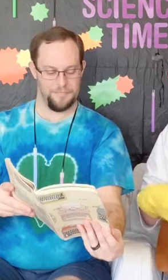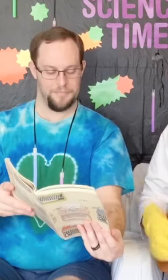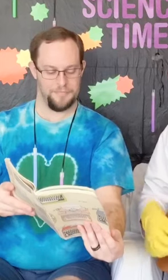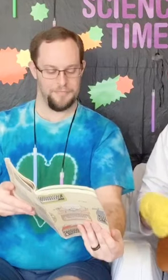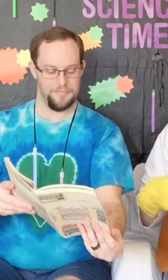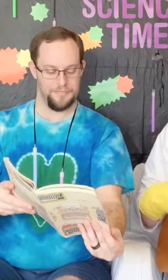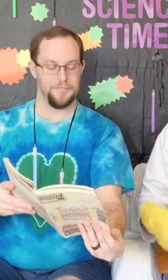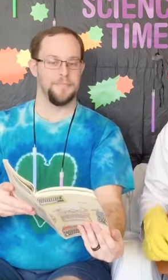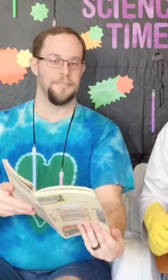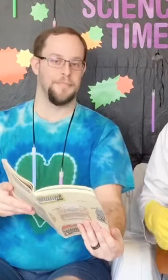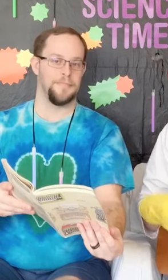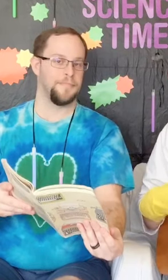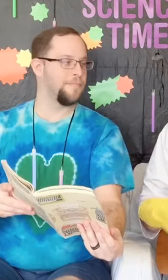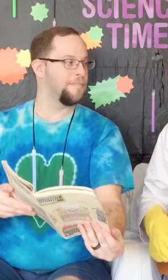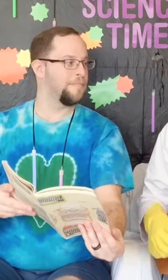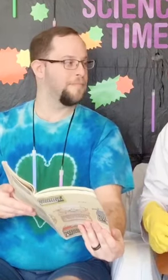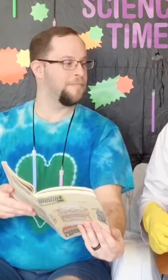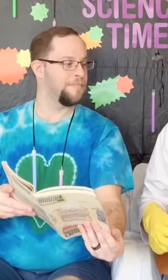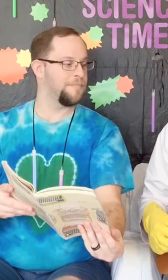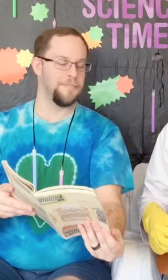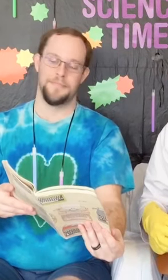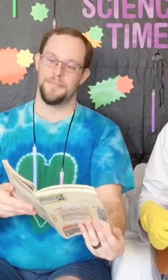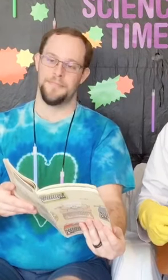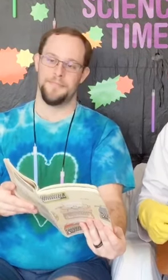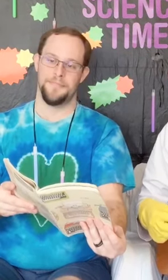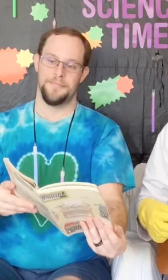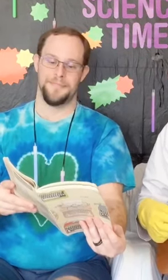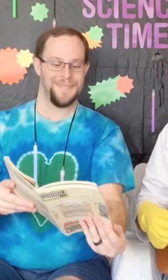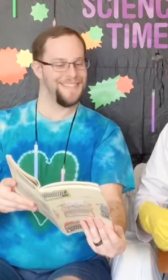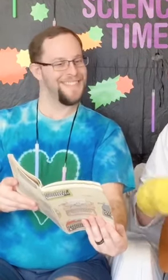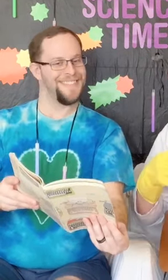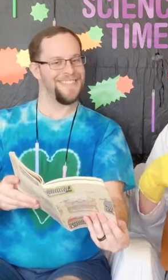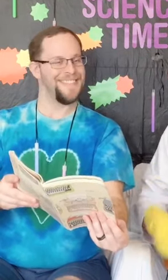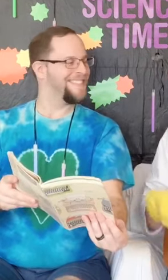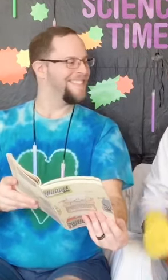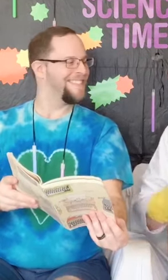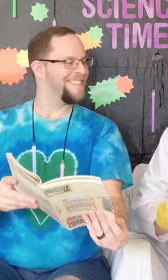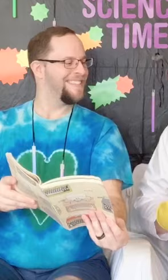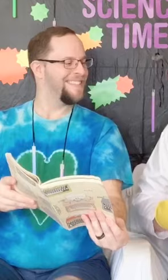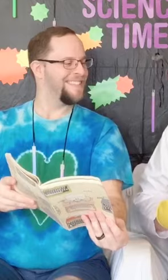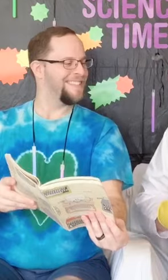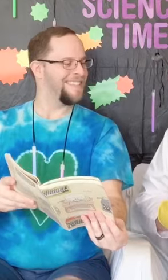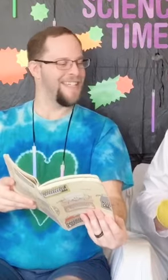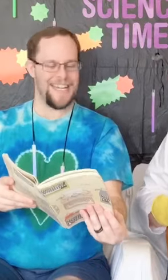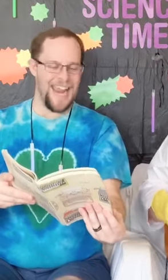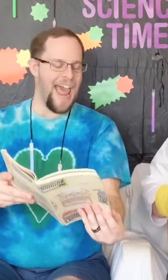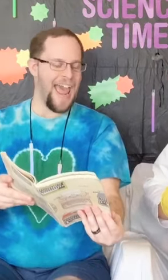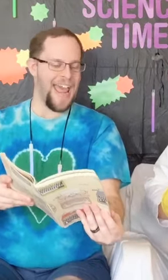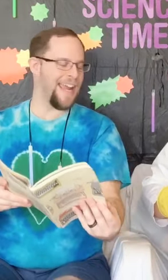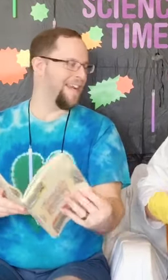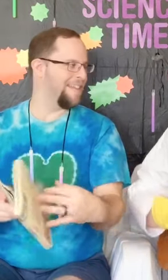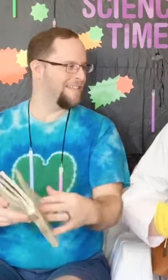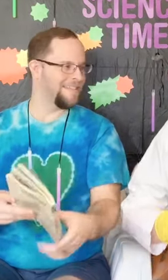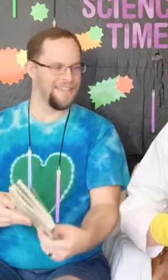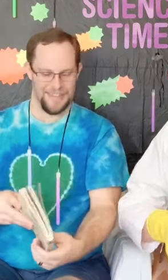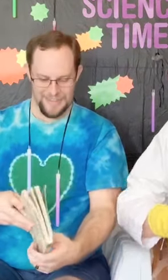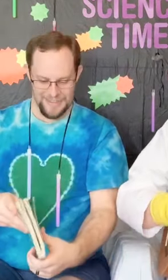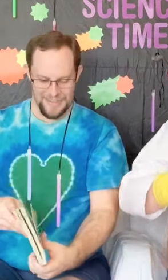with the Queens! AARON:Yay! CALI: Science Time! There we go! Starting